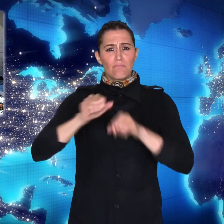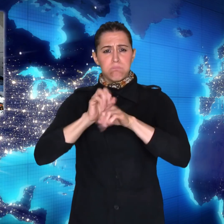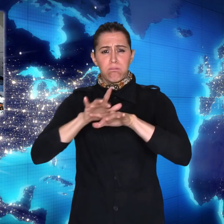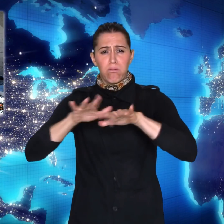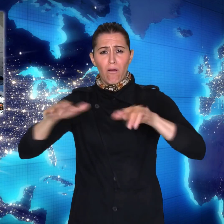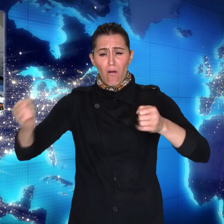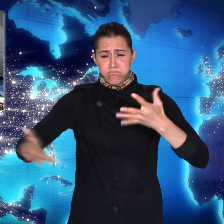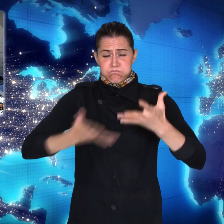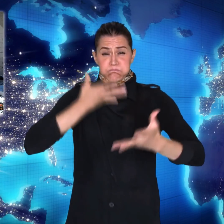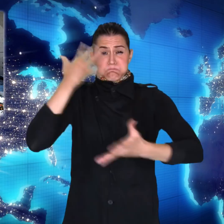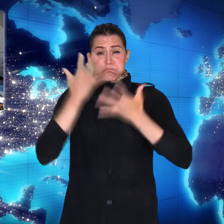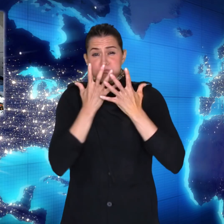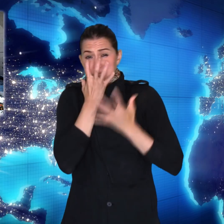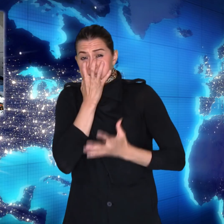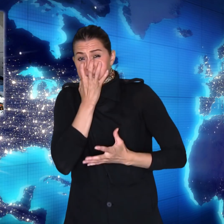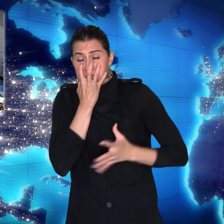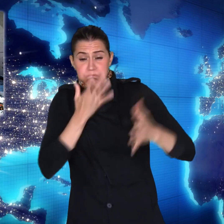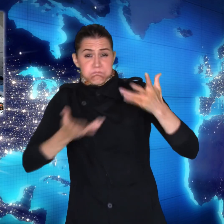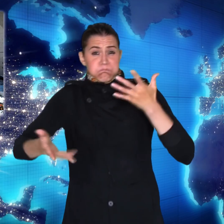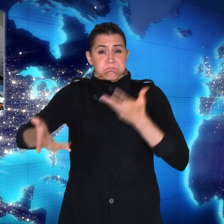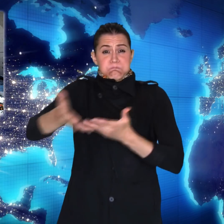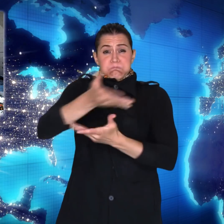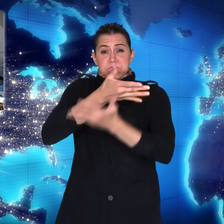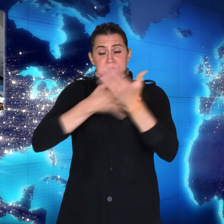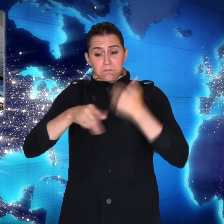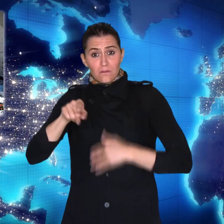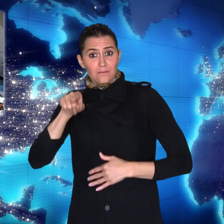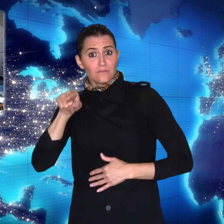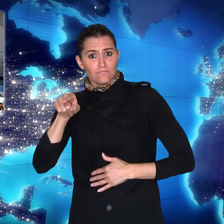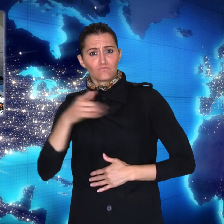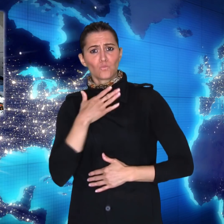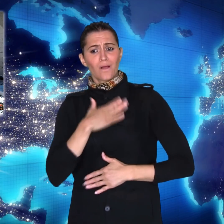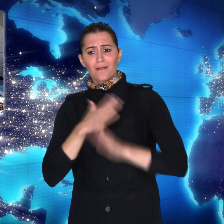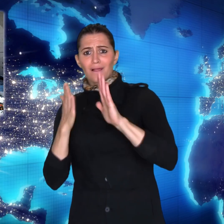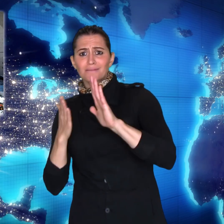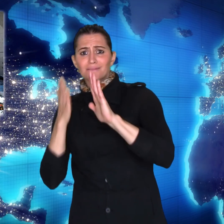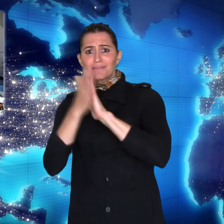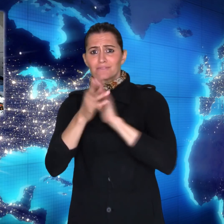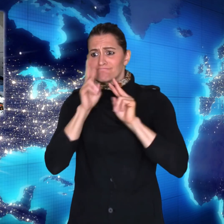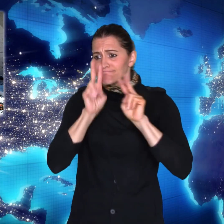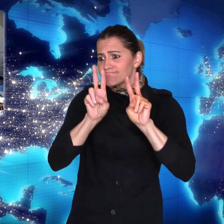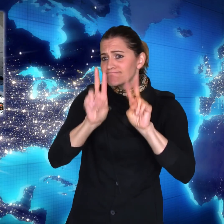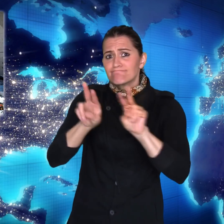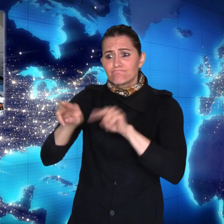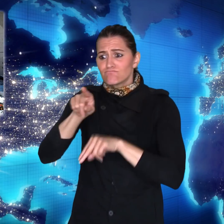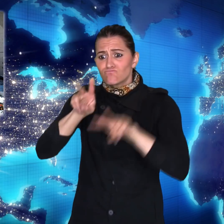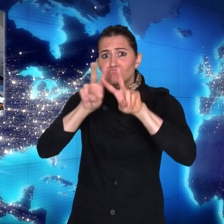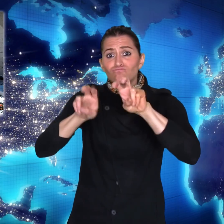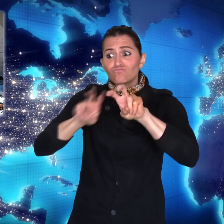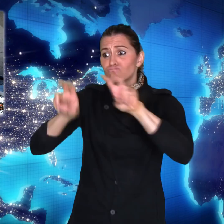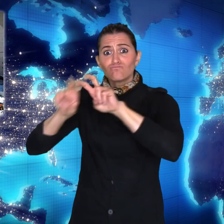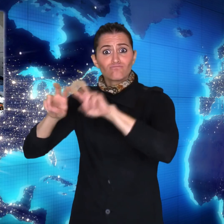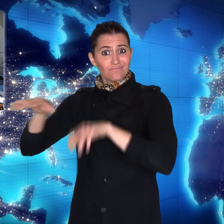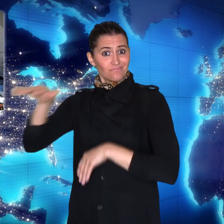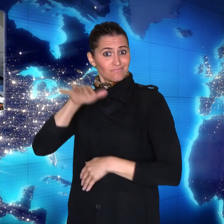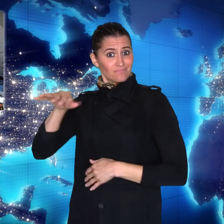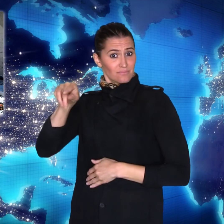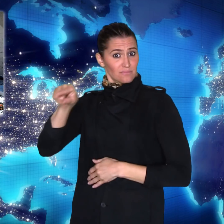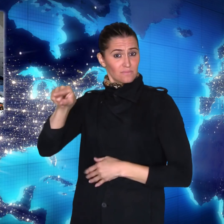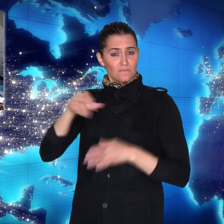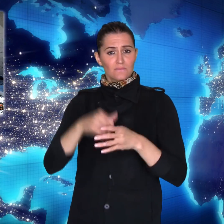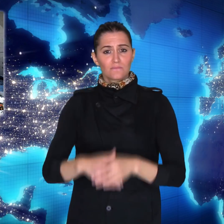alleged Syria chemical attack